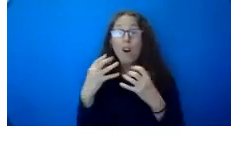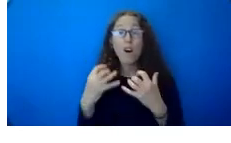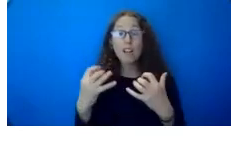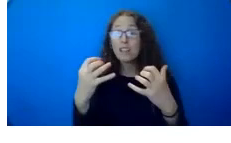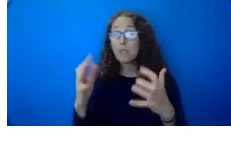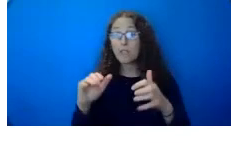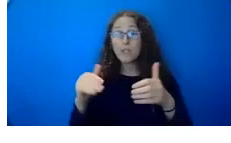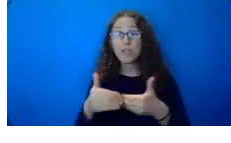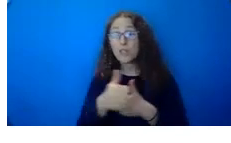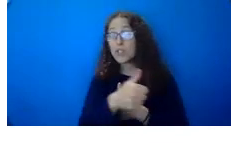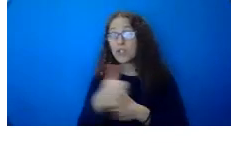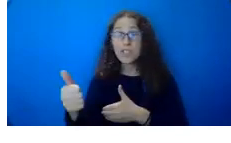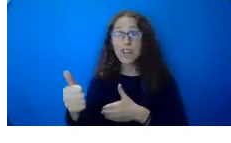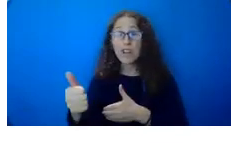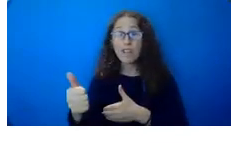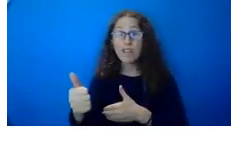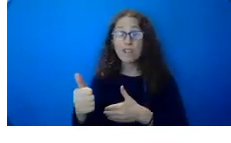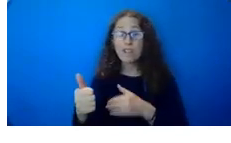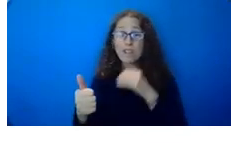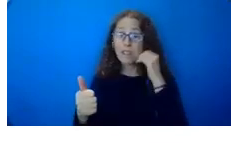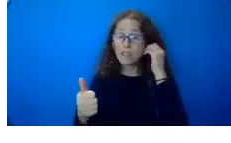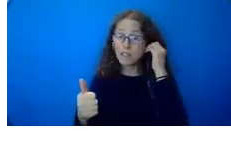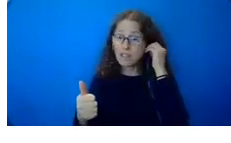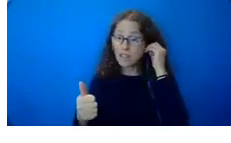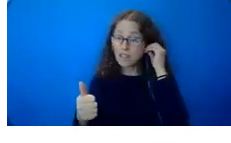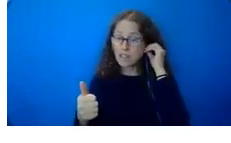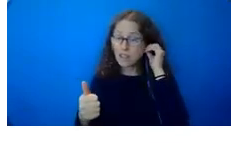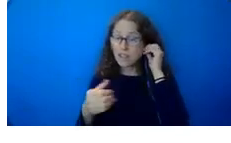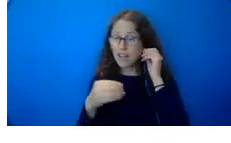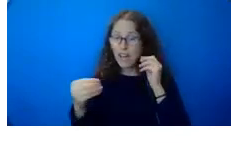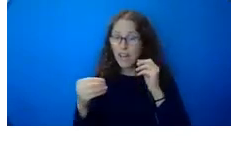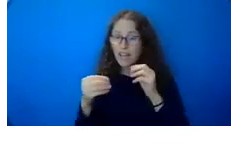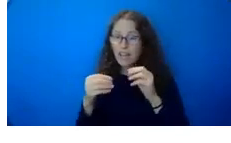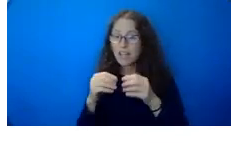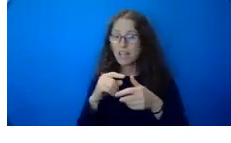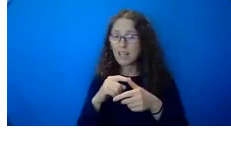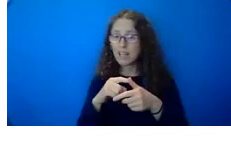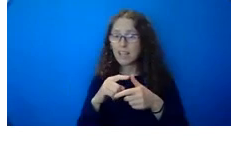TROUBLE NAVIGATING. IF EVERYONE ON THE CALL, IF THEY WOULD LIKE TO INTRODUCE